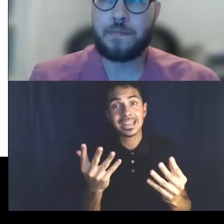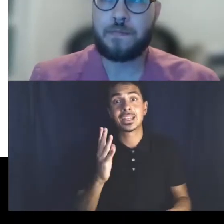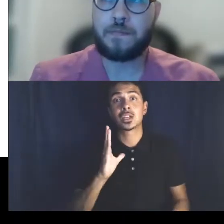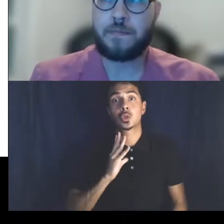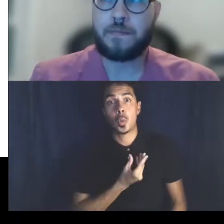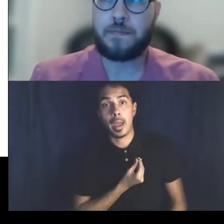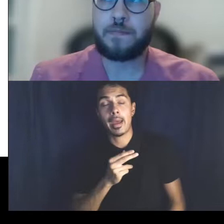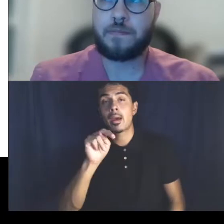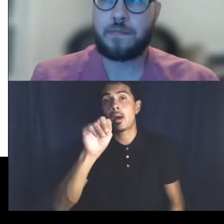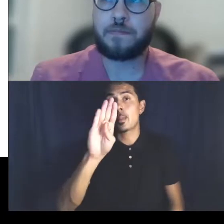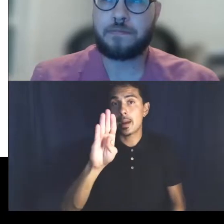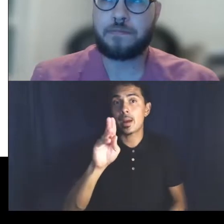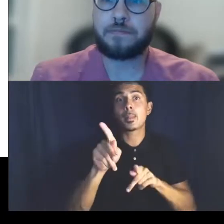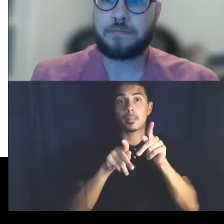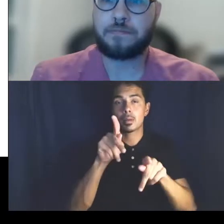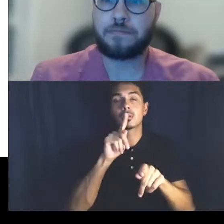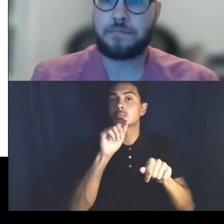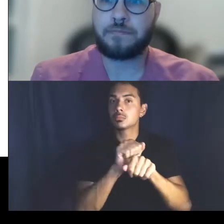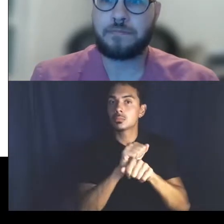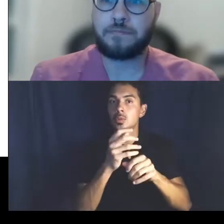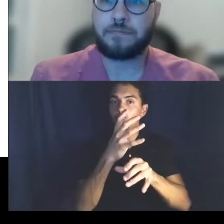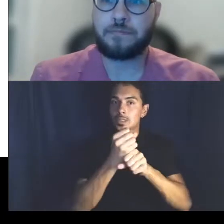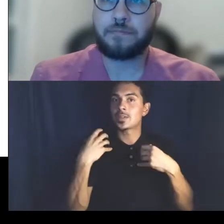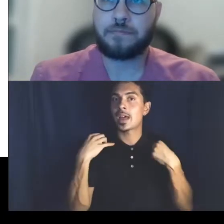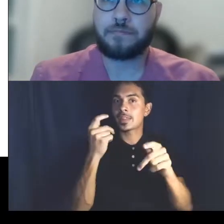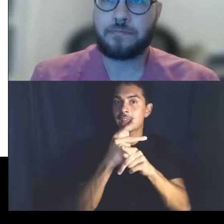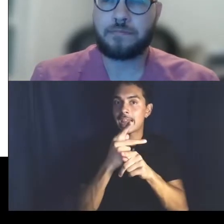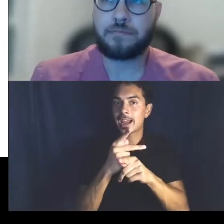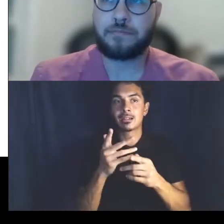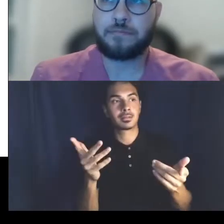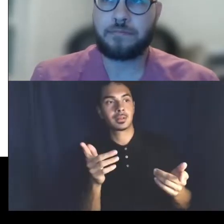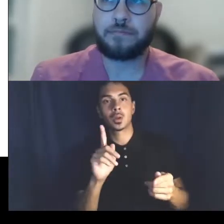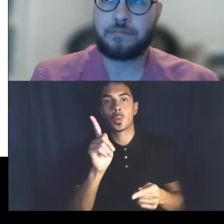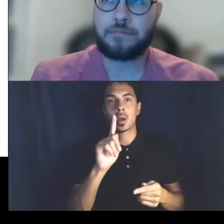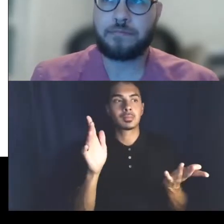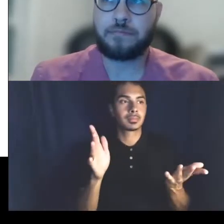receive their healthcare at places like Planned Parenthood